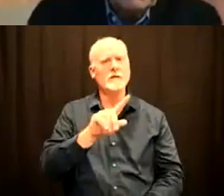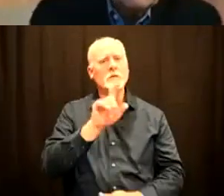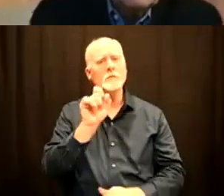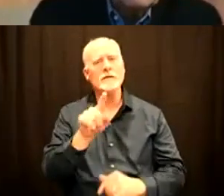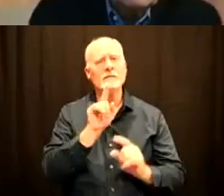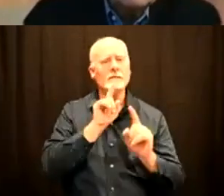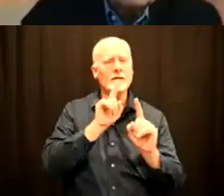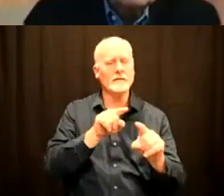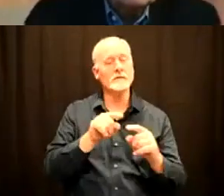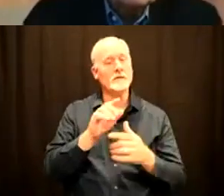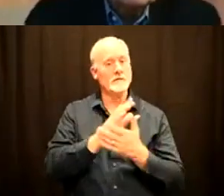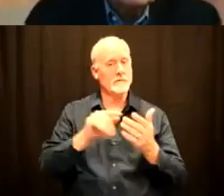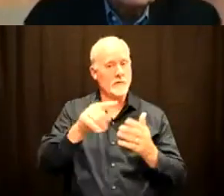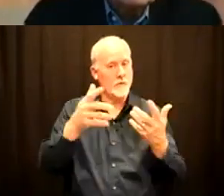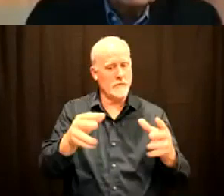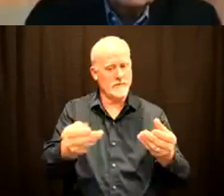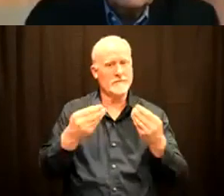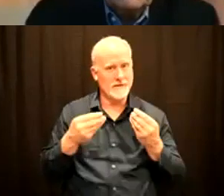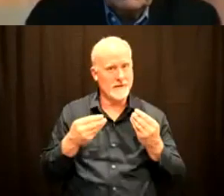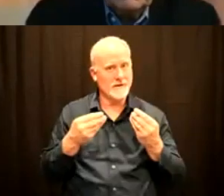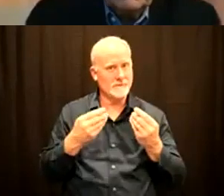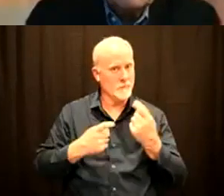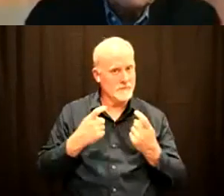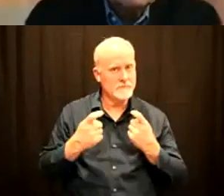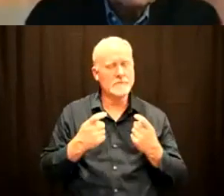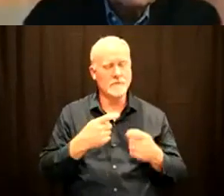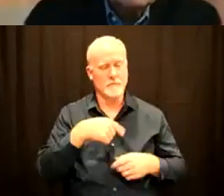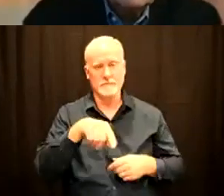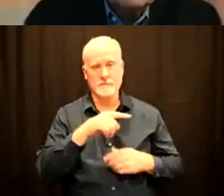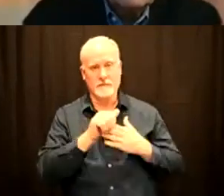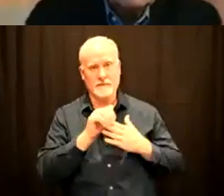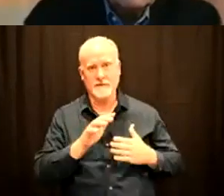some of your questions beforehand so our our leaders are poised to answer some of those